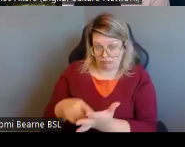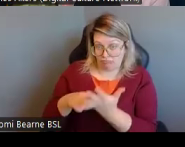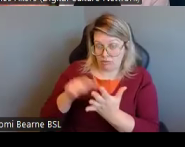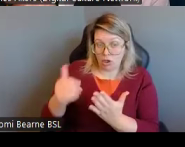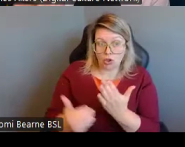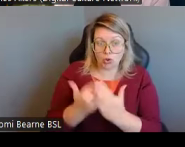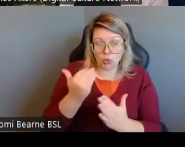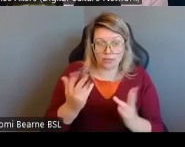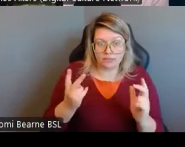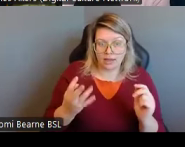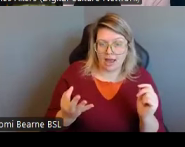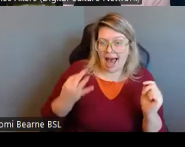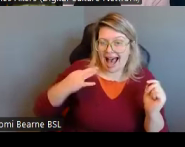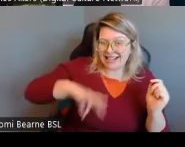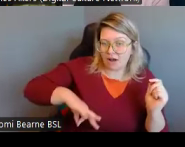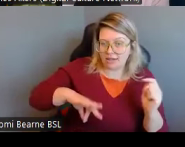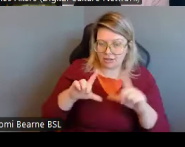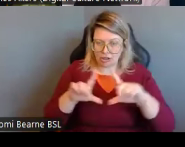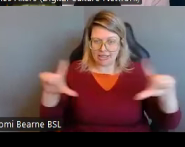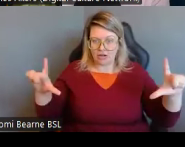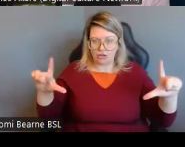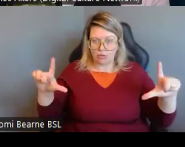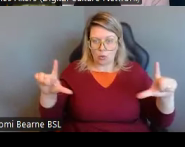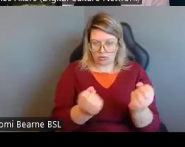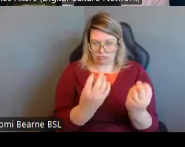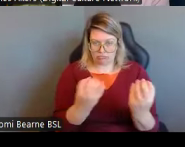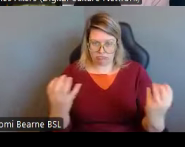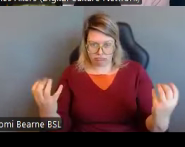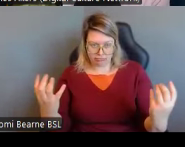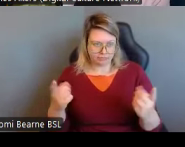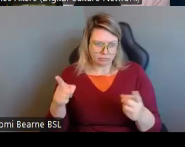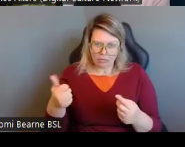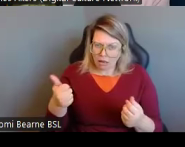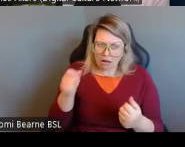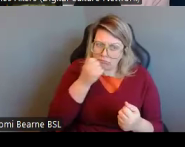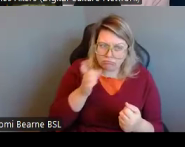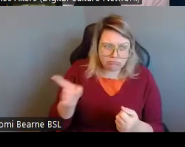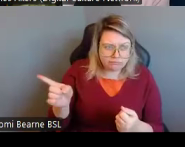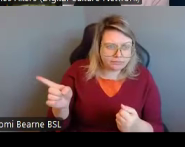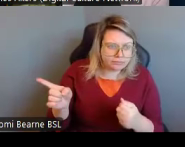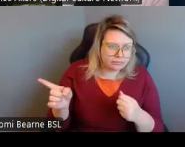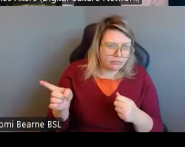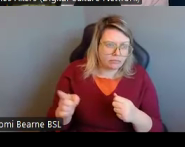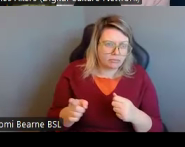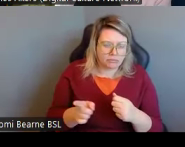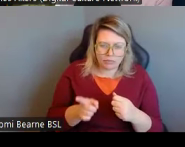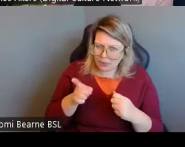Just to show you a quick screenshot of that. I thought this was great because it's just a way to visualize what we talked